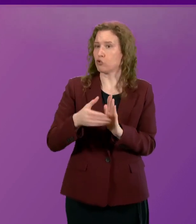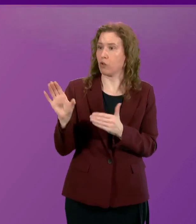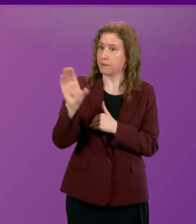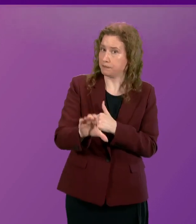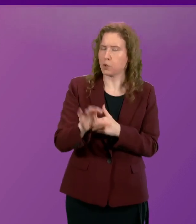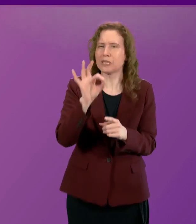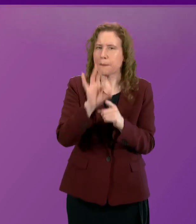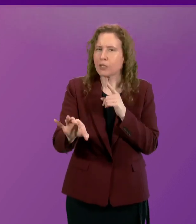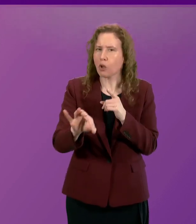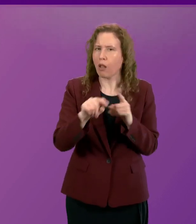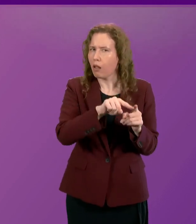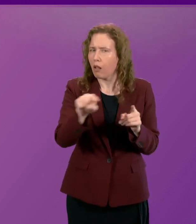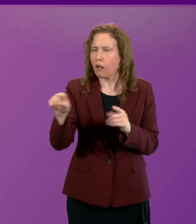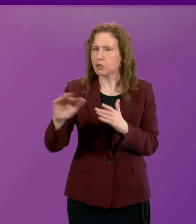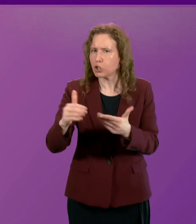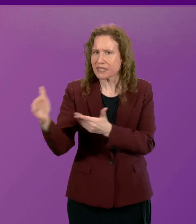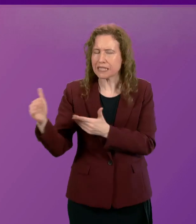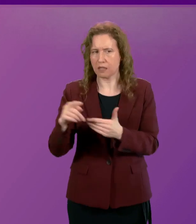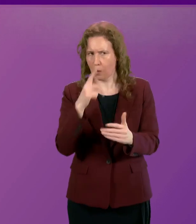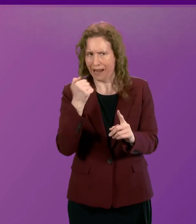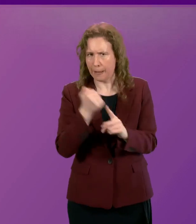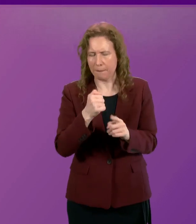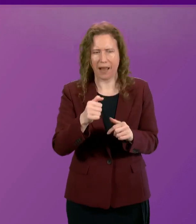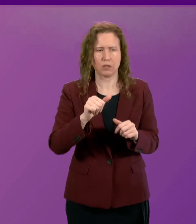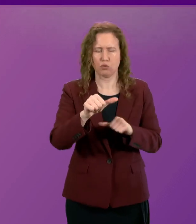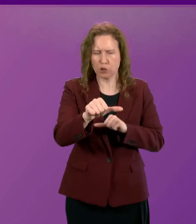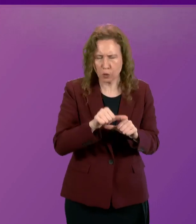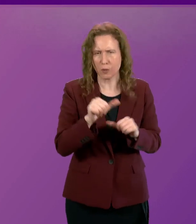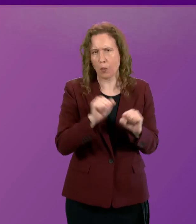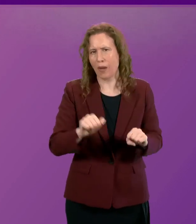speciality services, where it can have the greatest impact on the longest waits. That